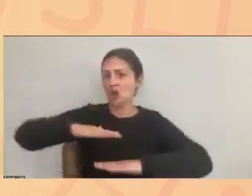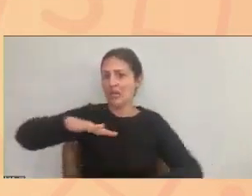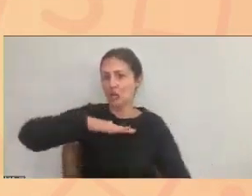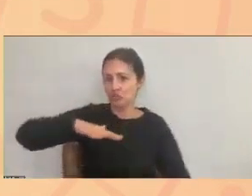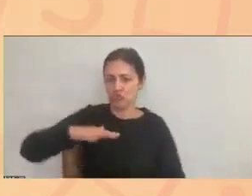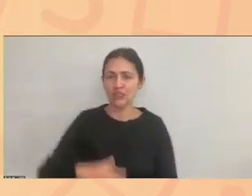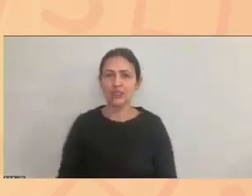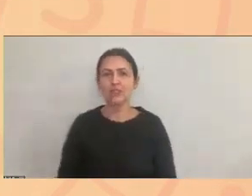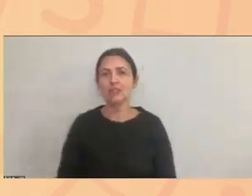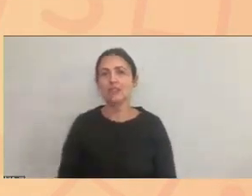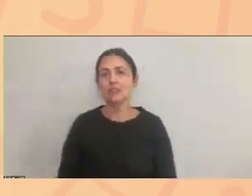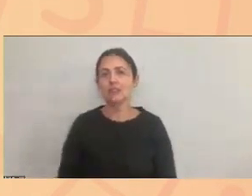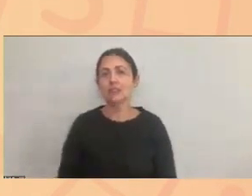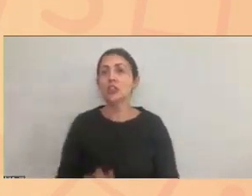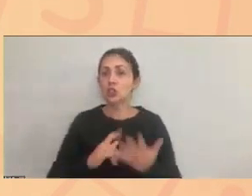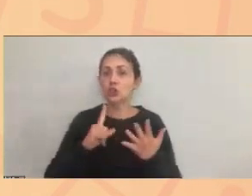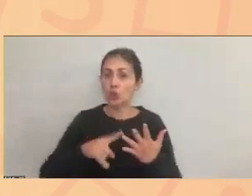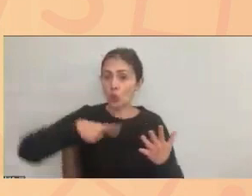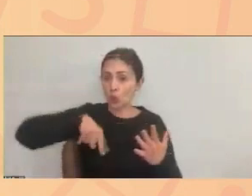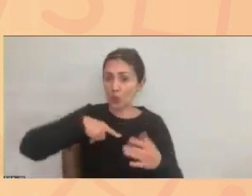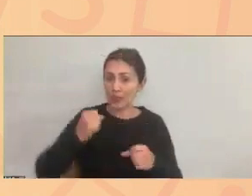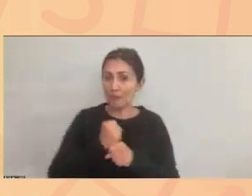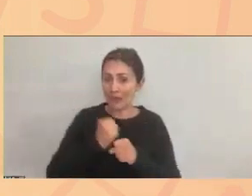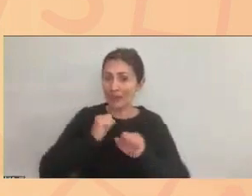So we make our story when we go out on country with elders.